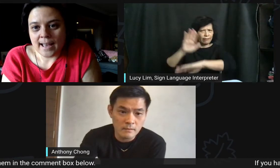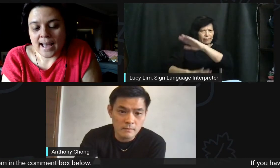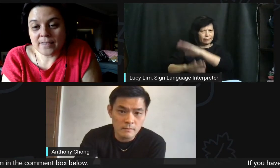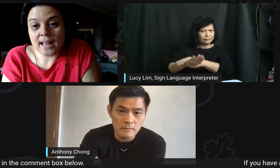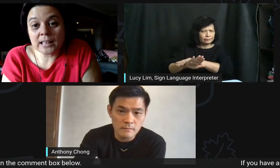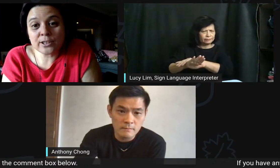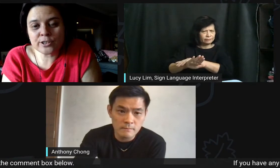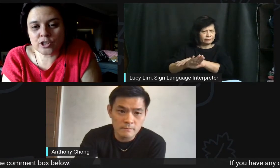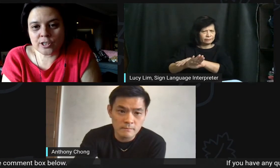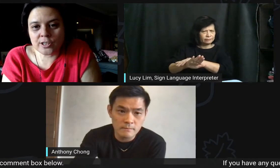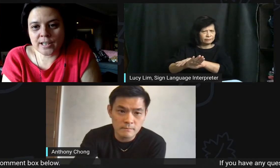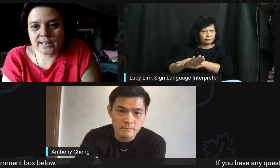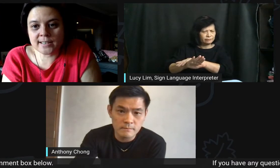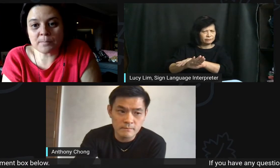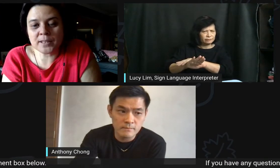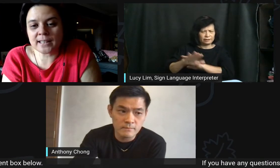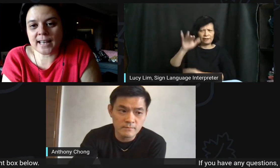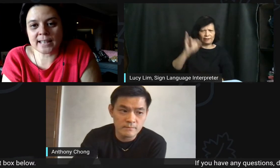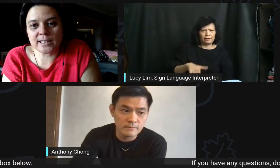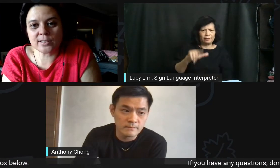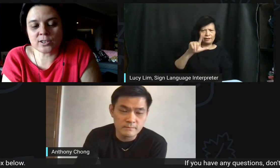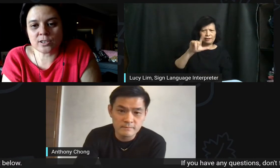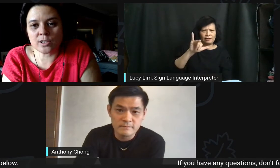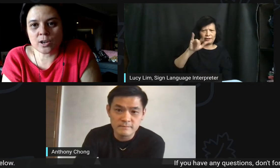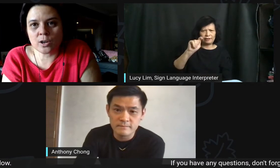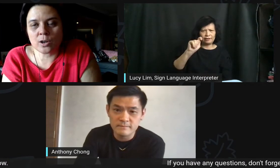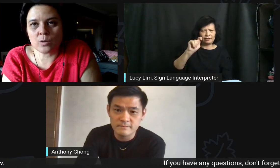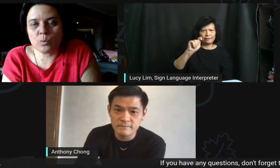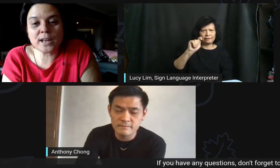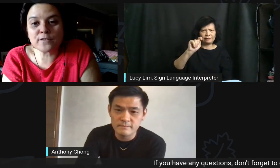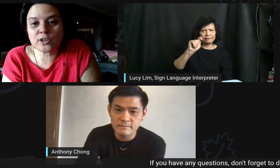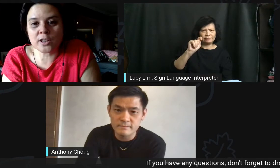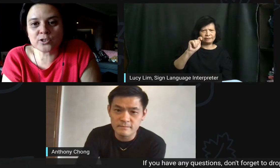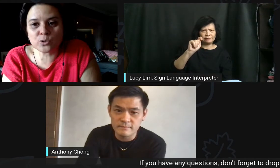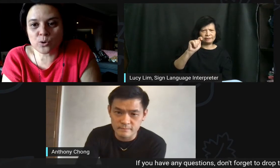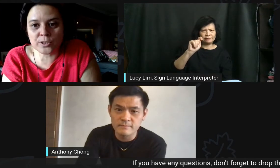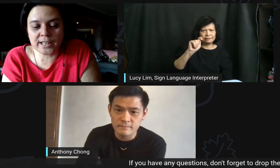And that literature is something that is whenever a story